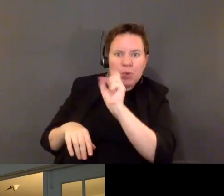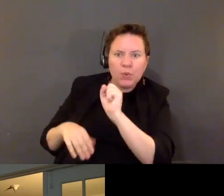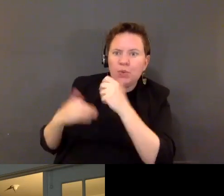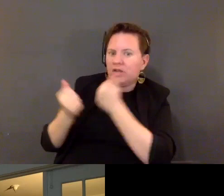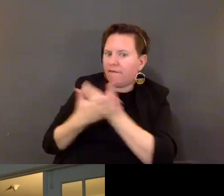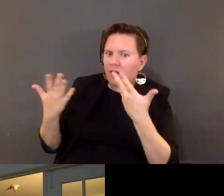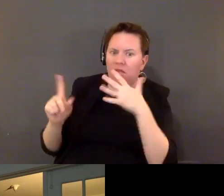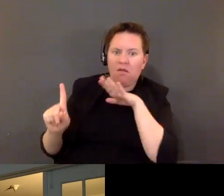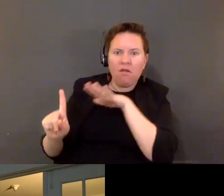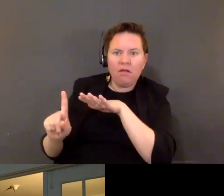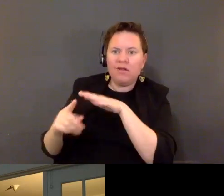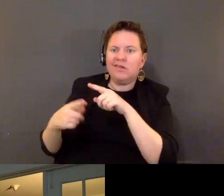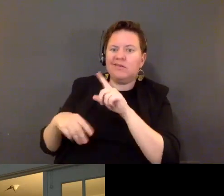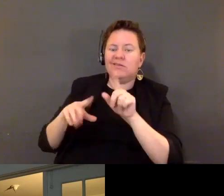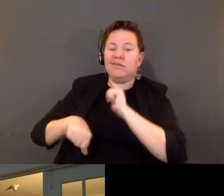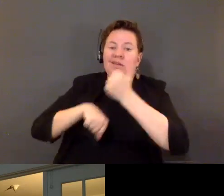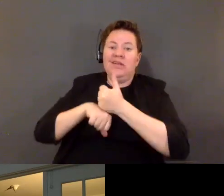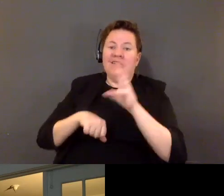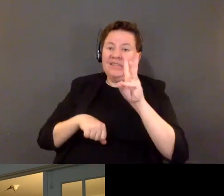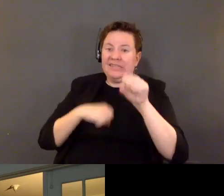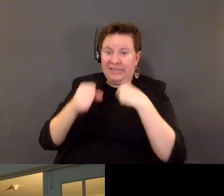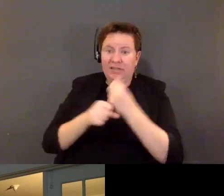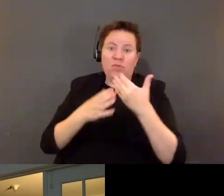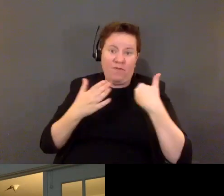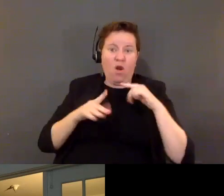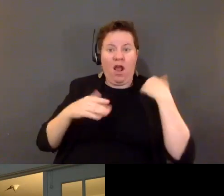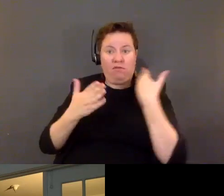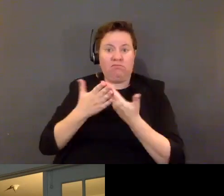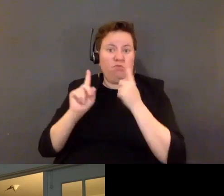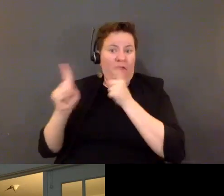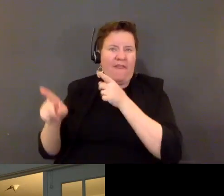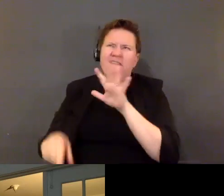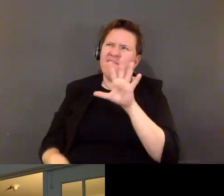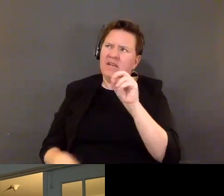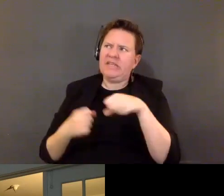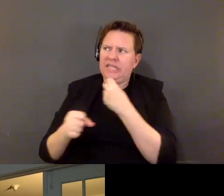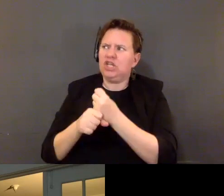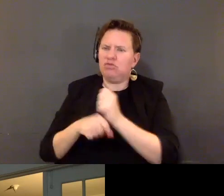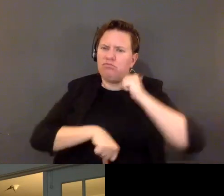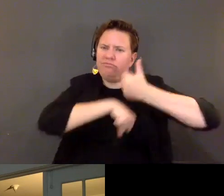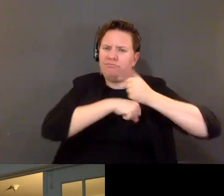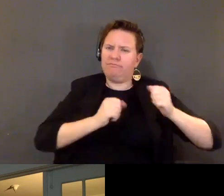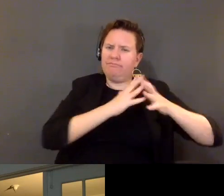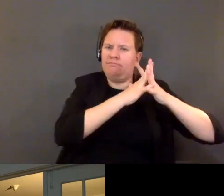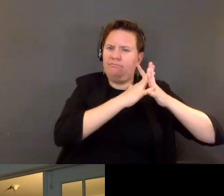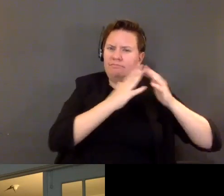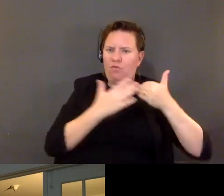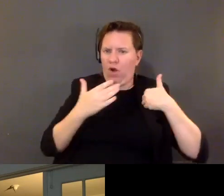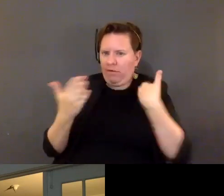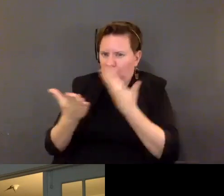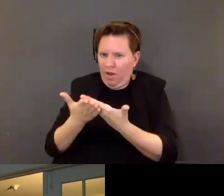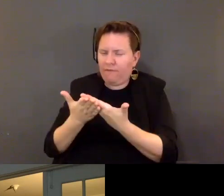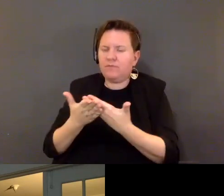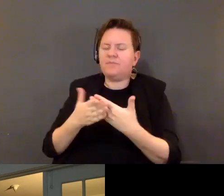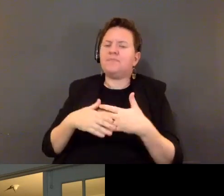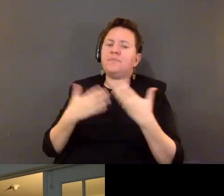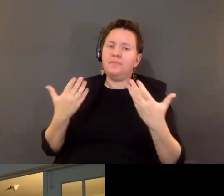it was founded 60 years before i went there um i think in 60 years and the thing was that condon um